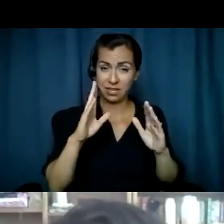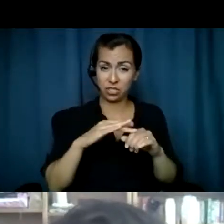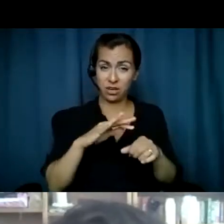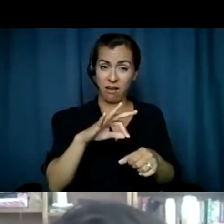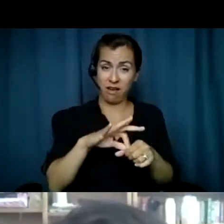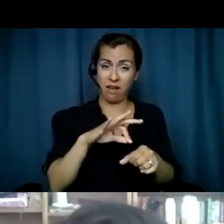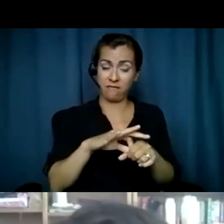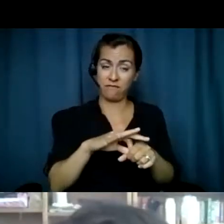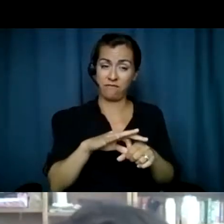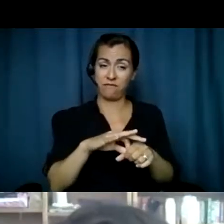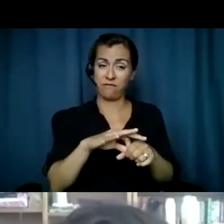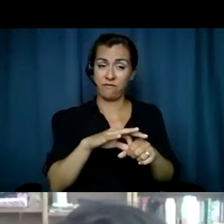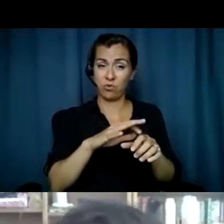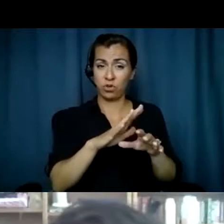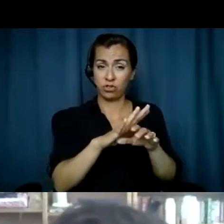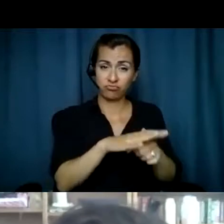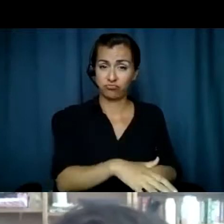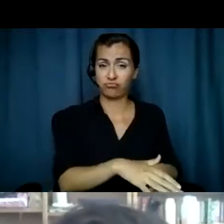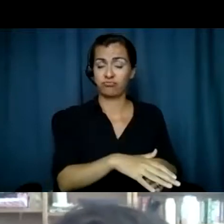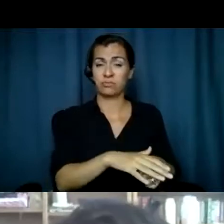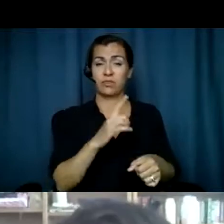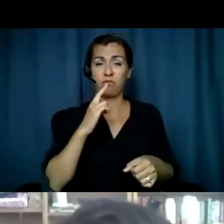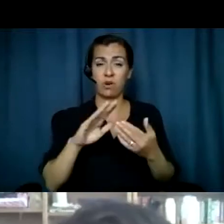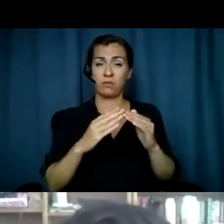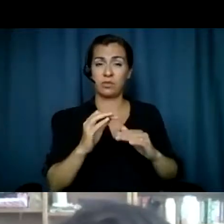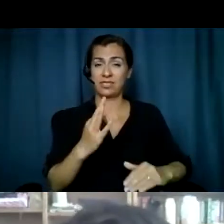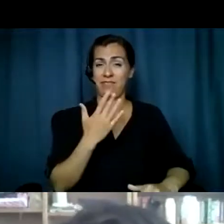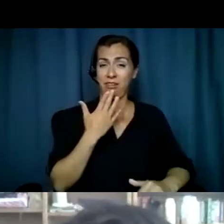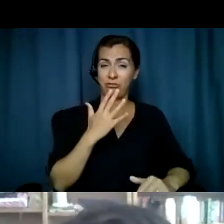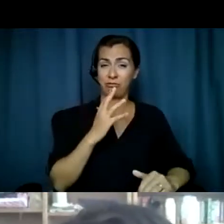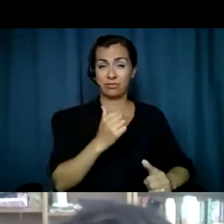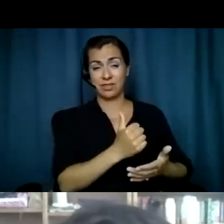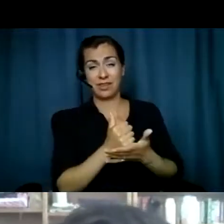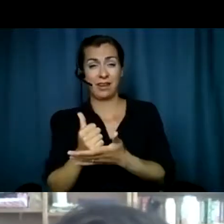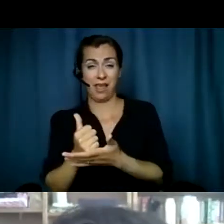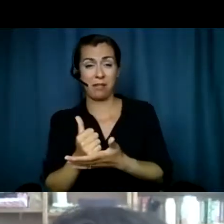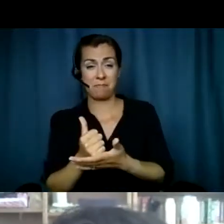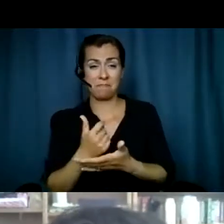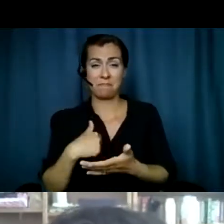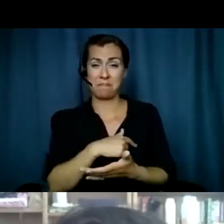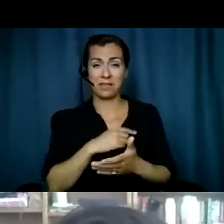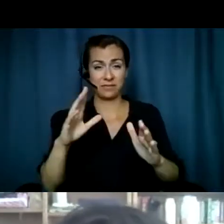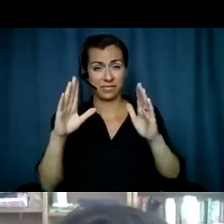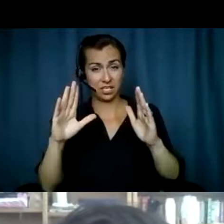really should be allied in their efforts to increase turnout and